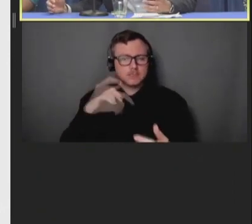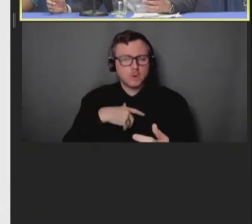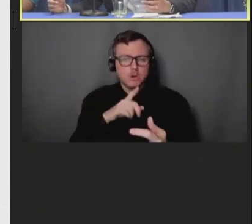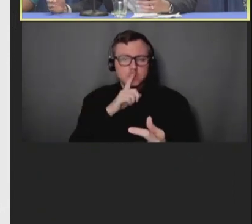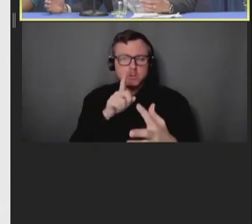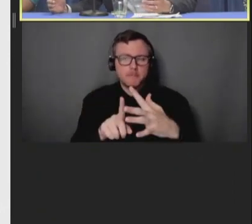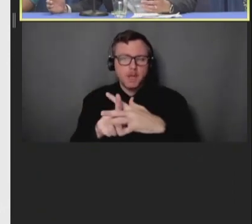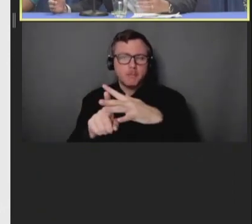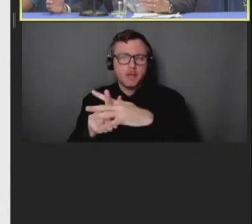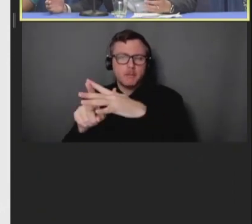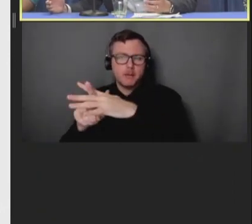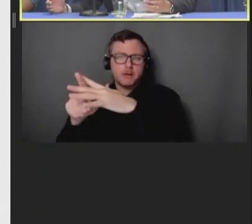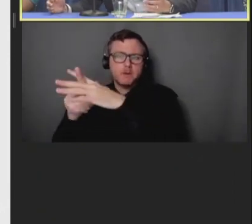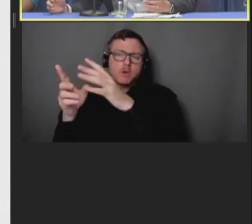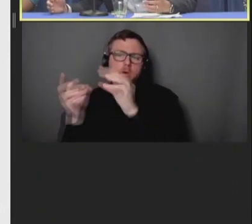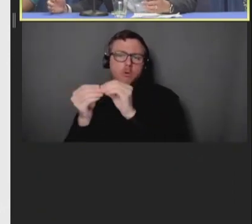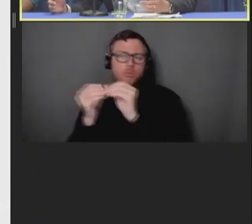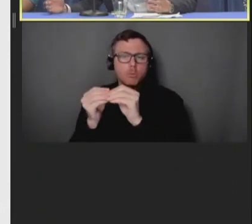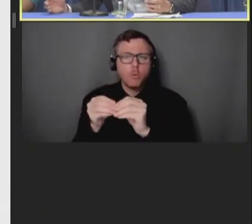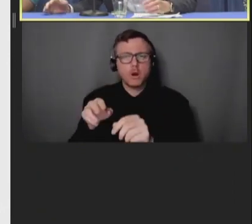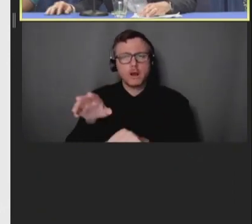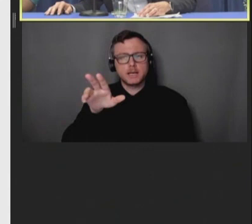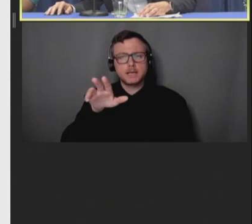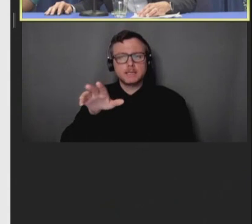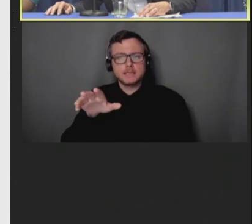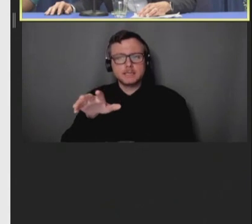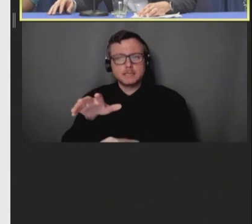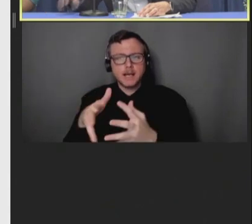where we're able to compromise where we need to for the sake of efficiency.